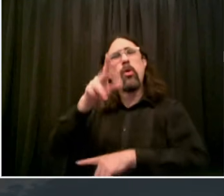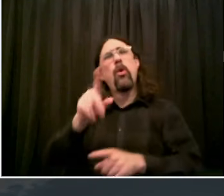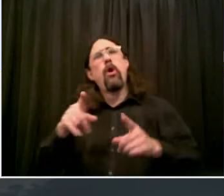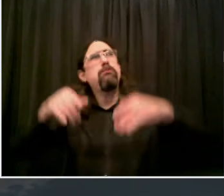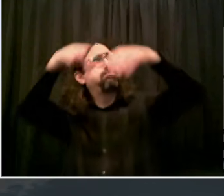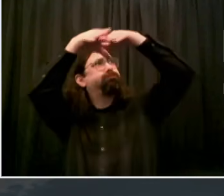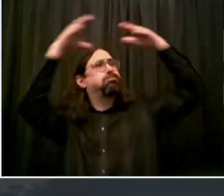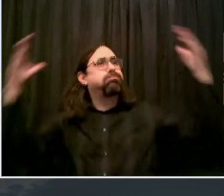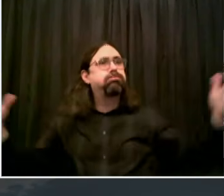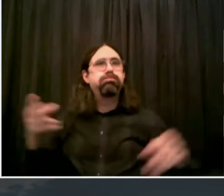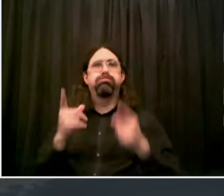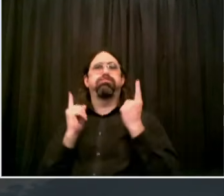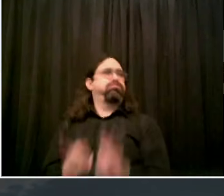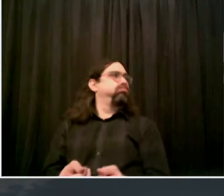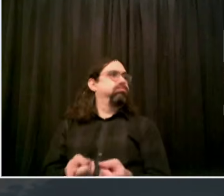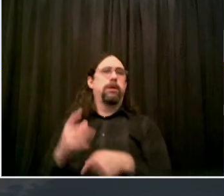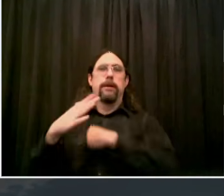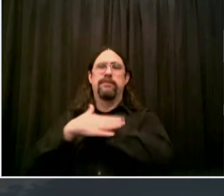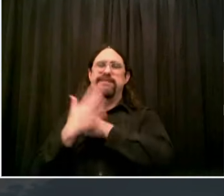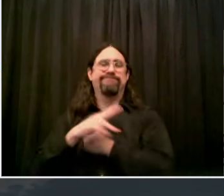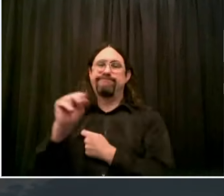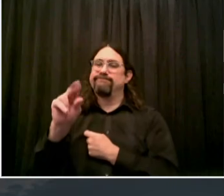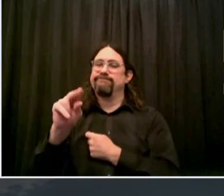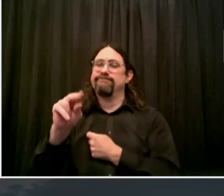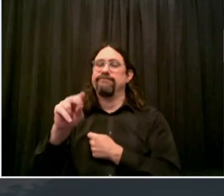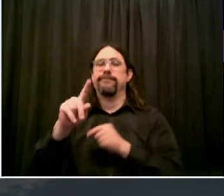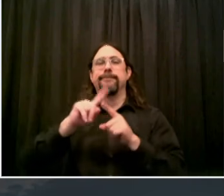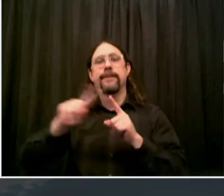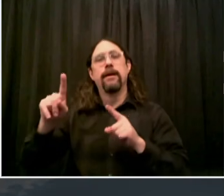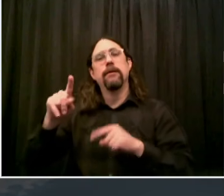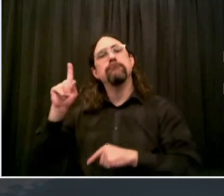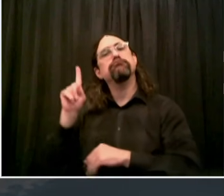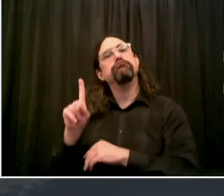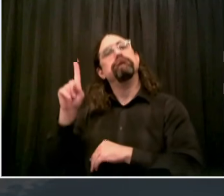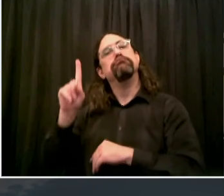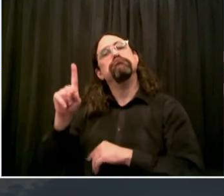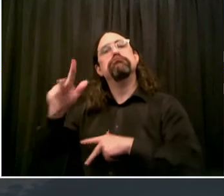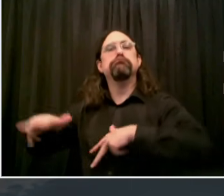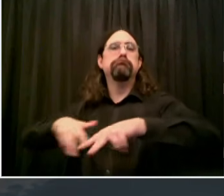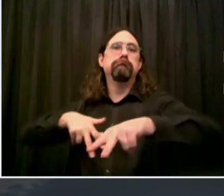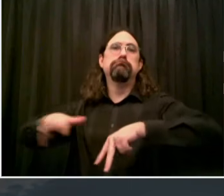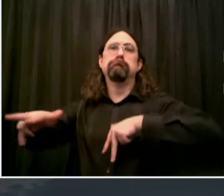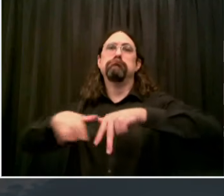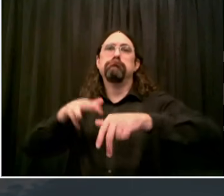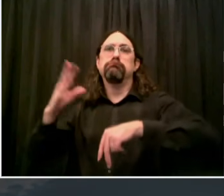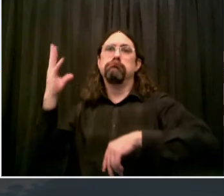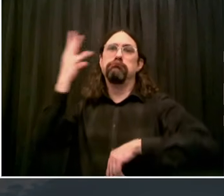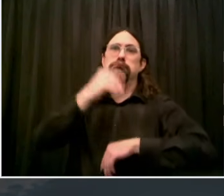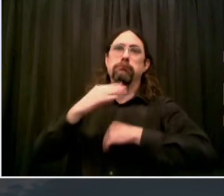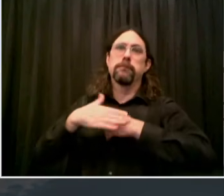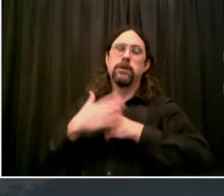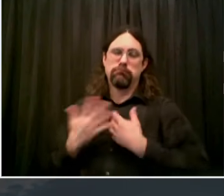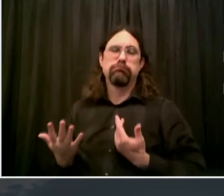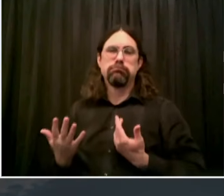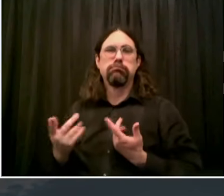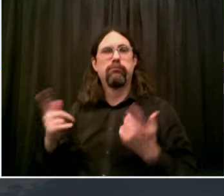BEACH, THAT'S OKAY. IF WE START TO SEE PEOPLE CONGREGATING, IF WE START TO SEE PEOPLE SWIMMING,